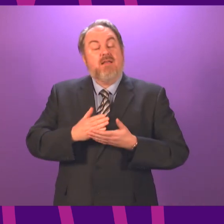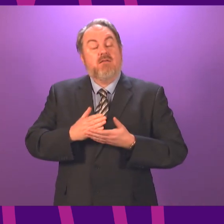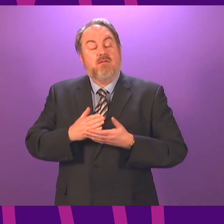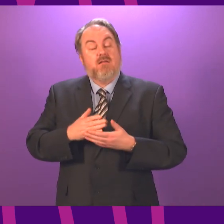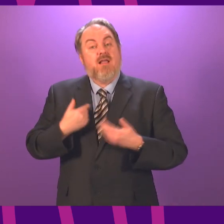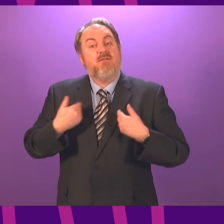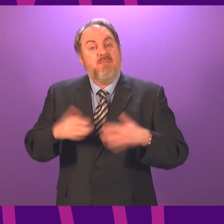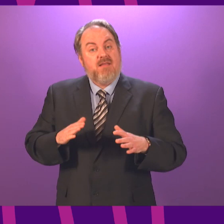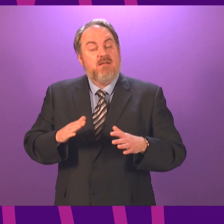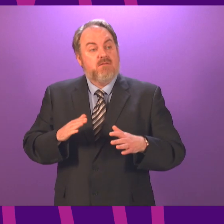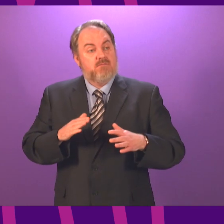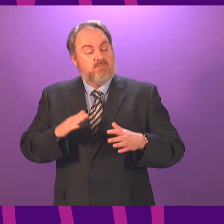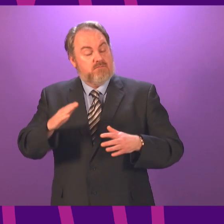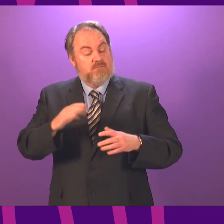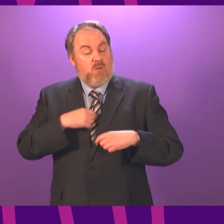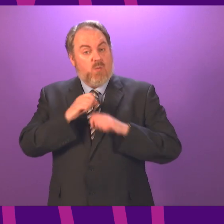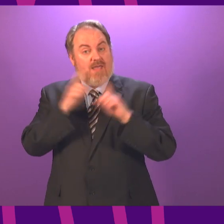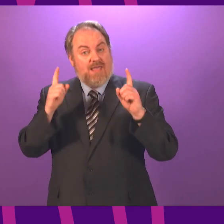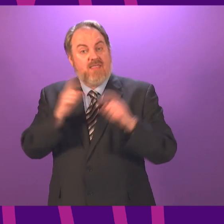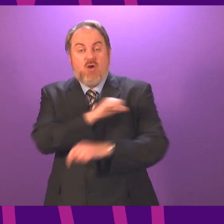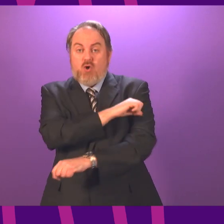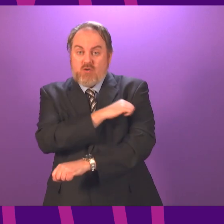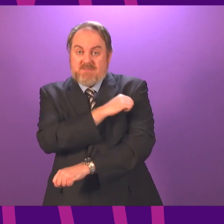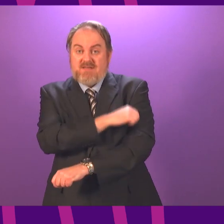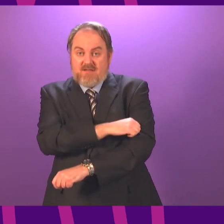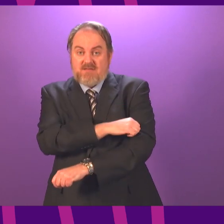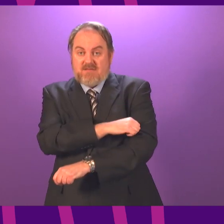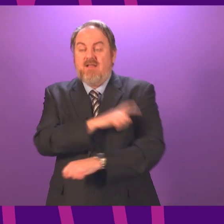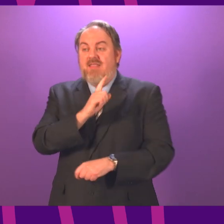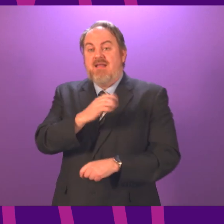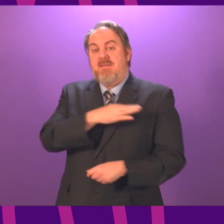a question last week—is that patients will be vaccinated before they are discharged from